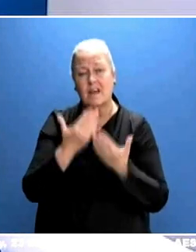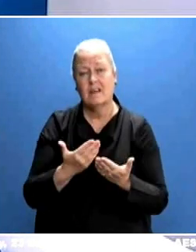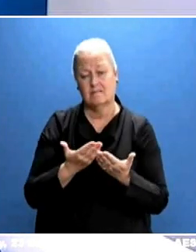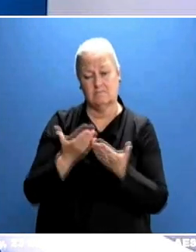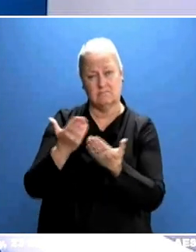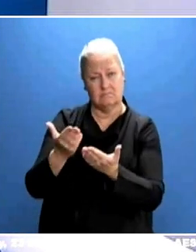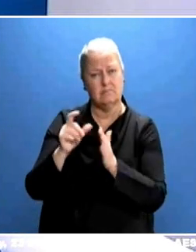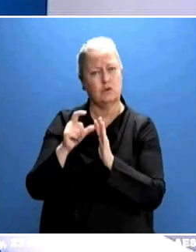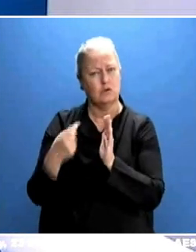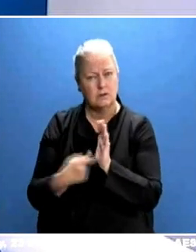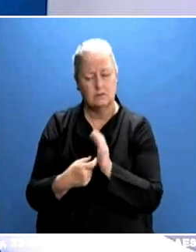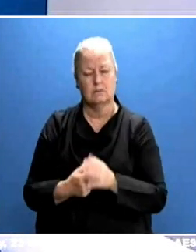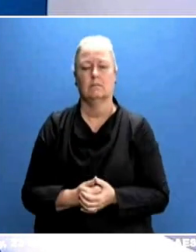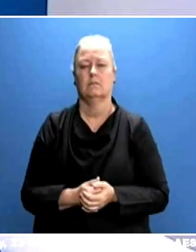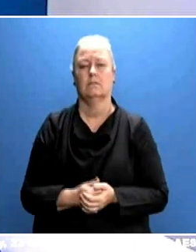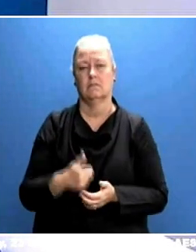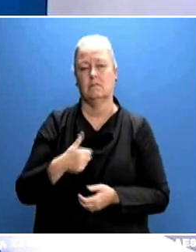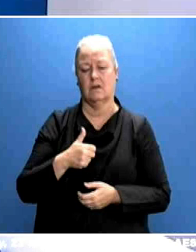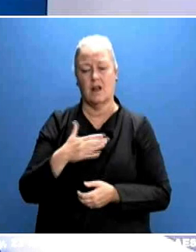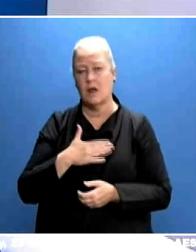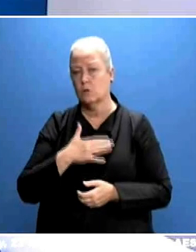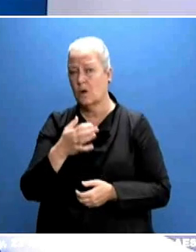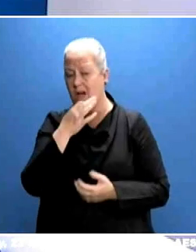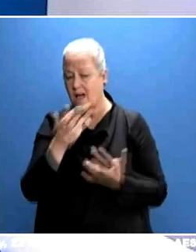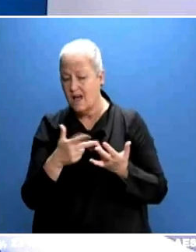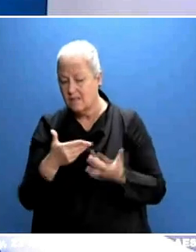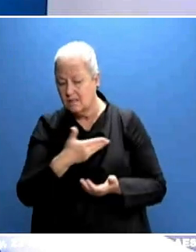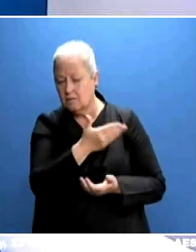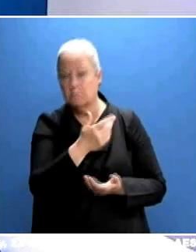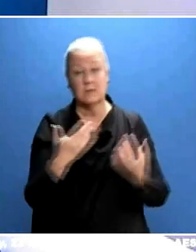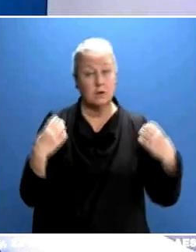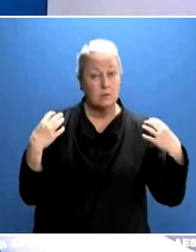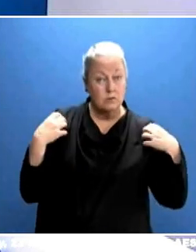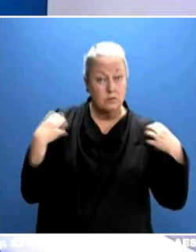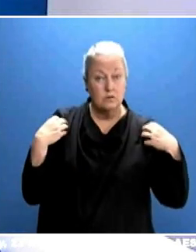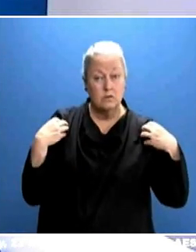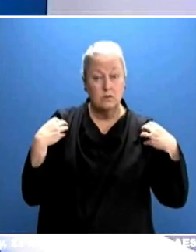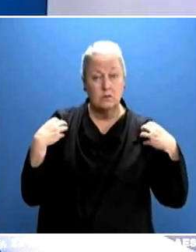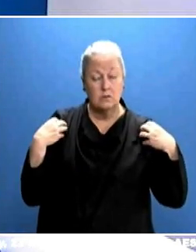I'm now going to ask my colleagues, Commissioner Mason